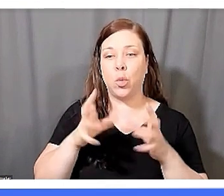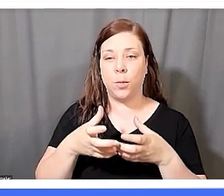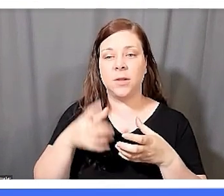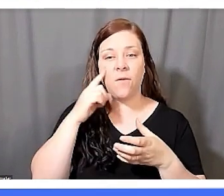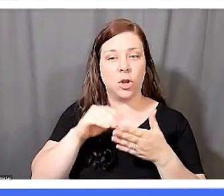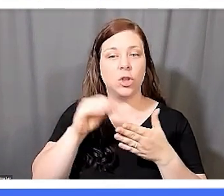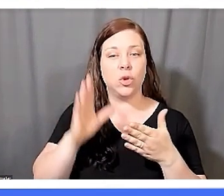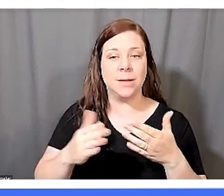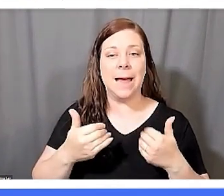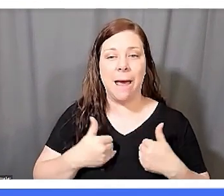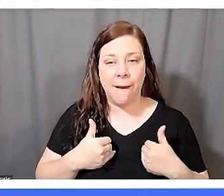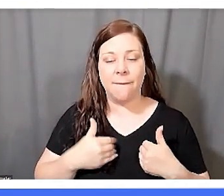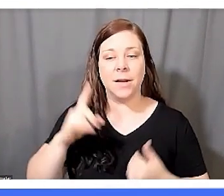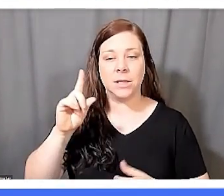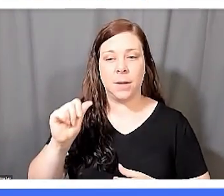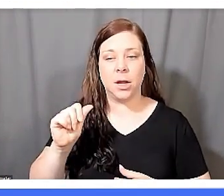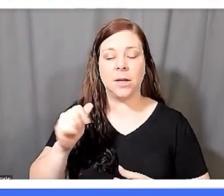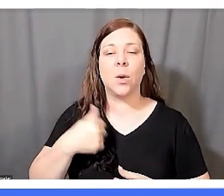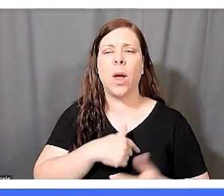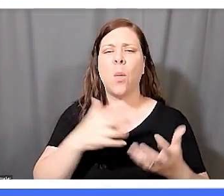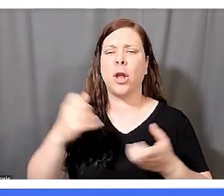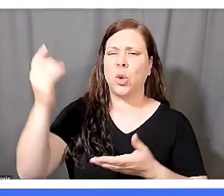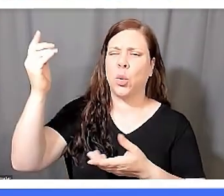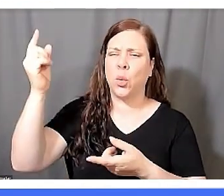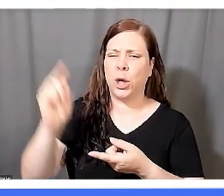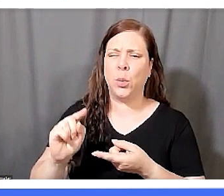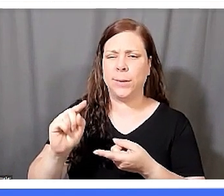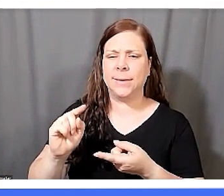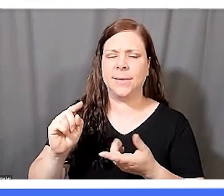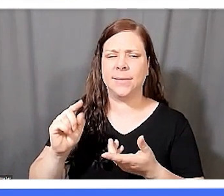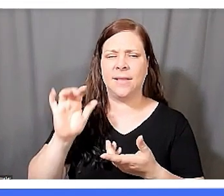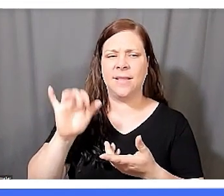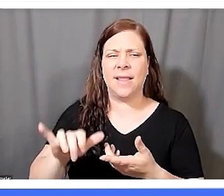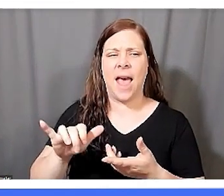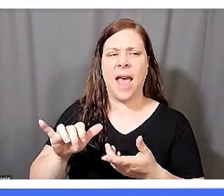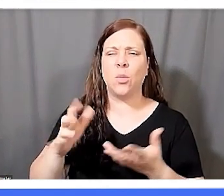So we want to reduce that and make sure that they have the equal opportunity to